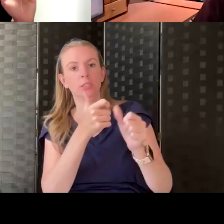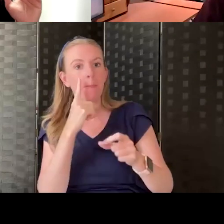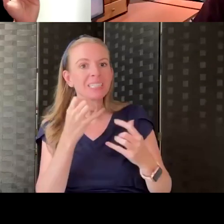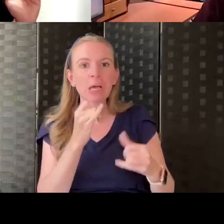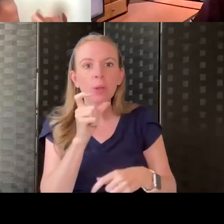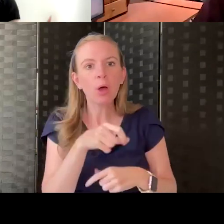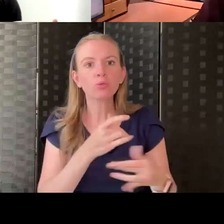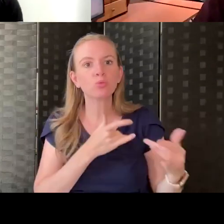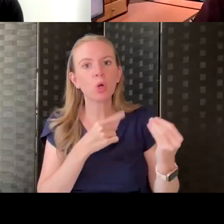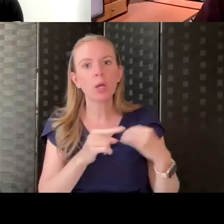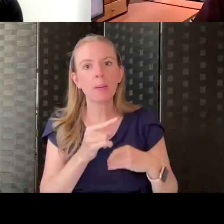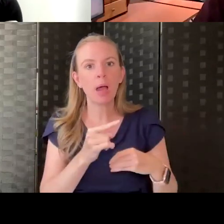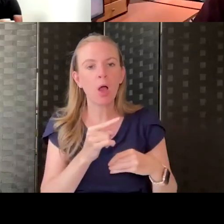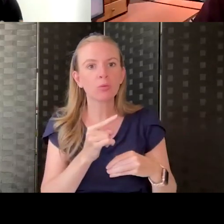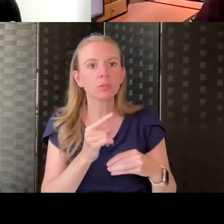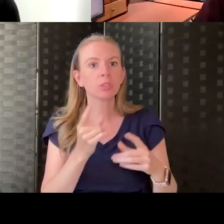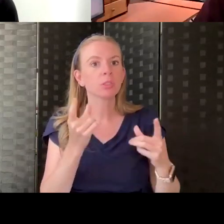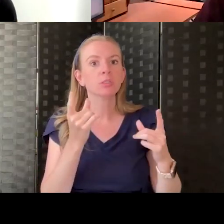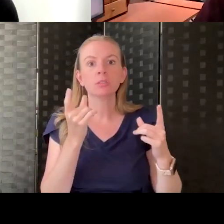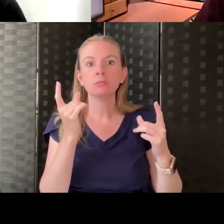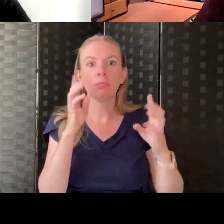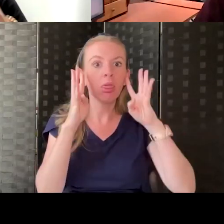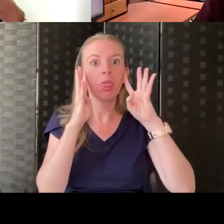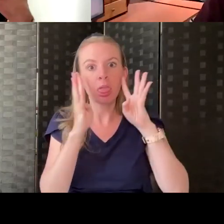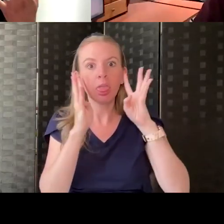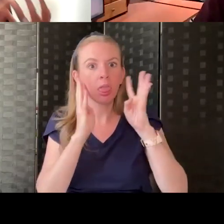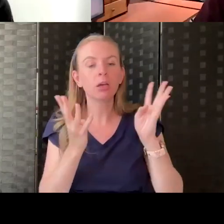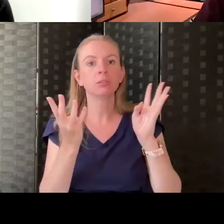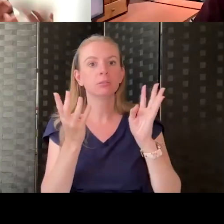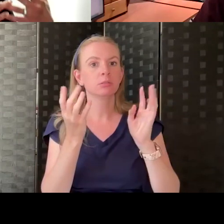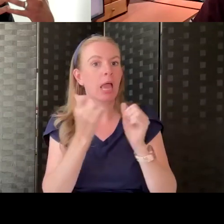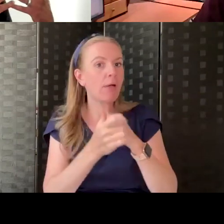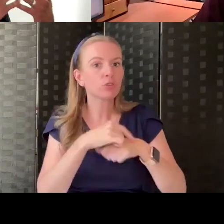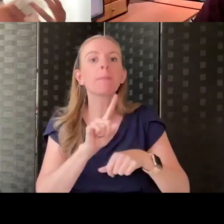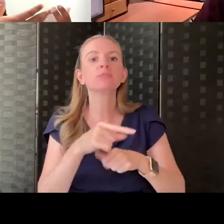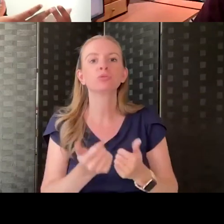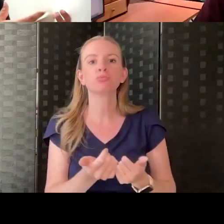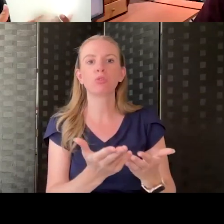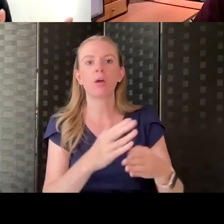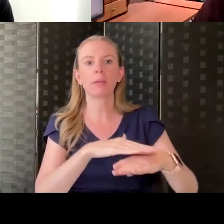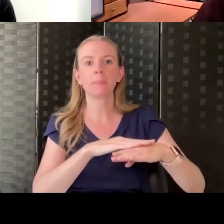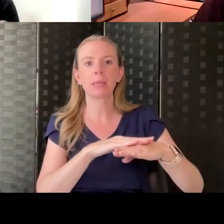worry about reinventing the wheel every time, all they have to do is provide the basic components